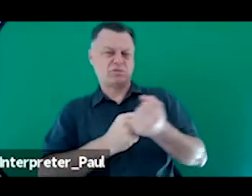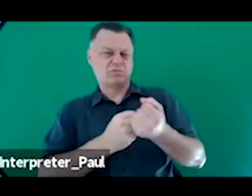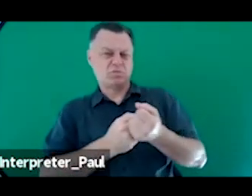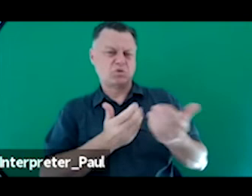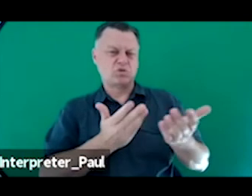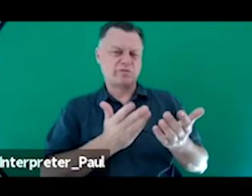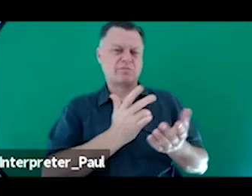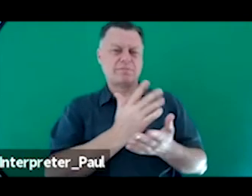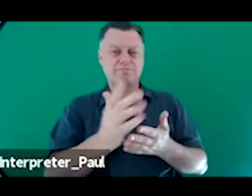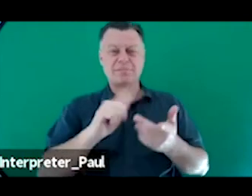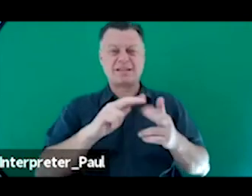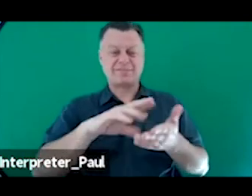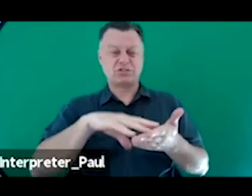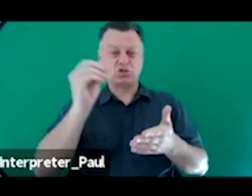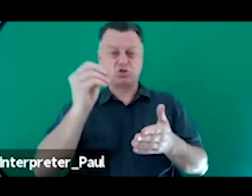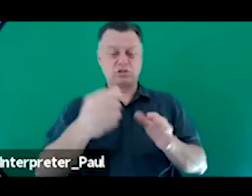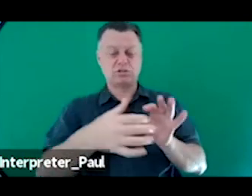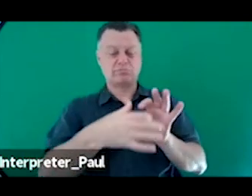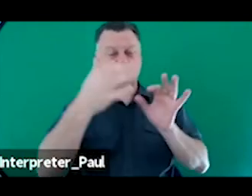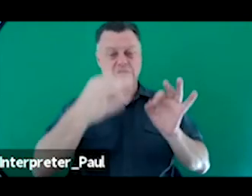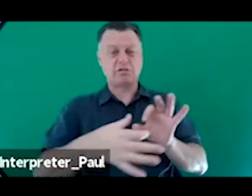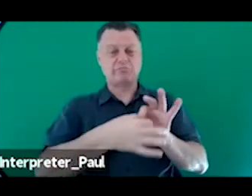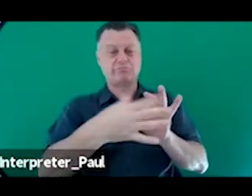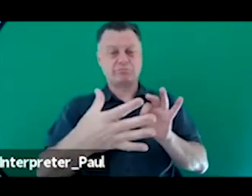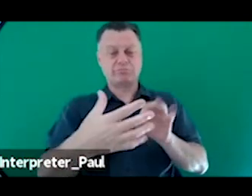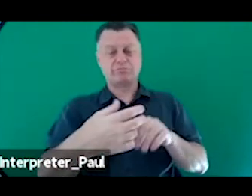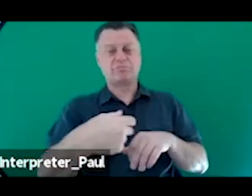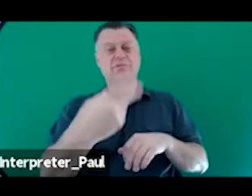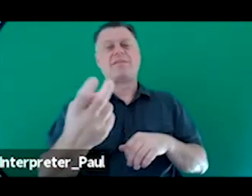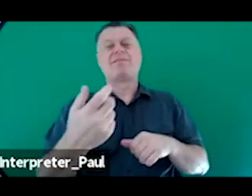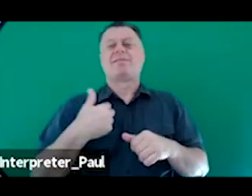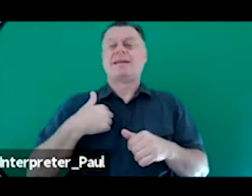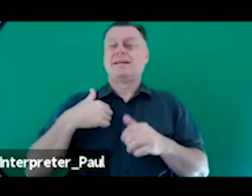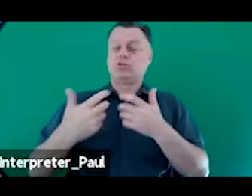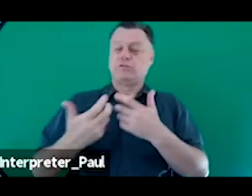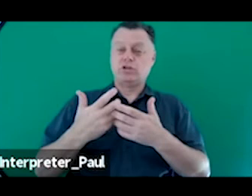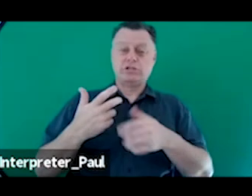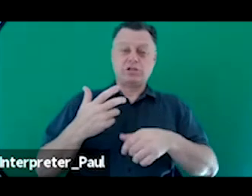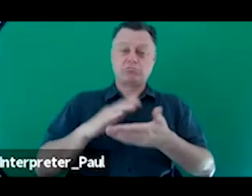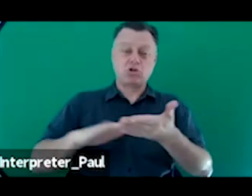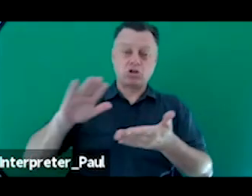But when students leave us, it costs another $10 to go out and get another student, right?